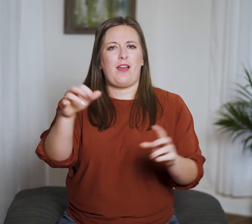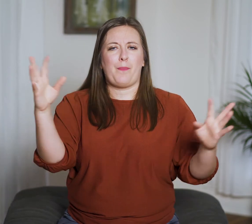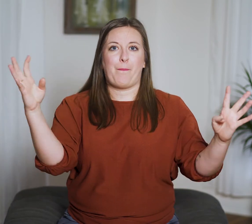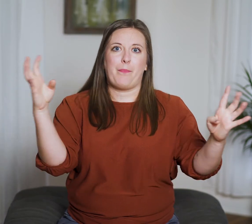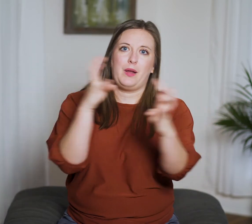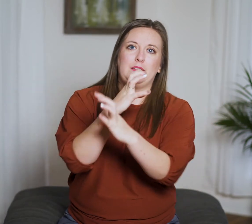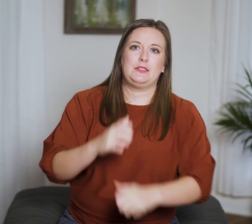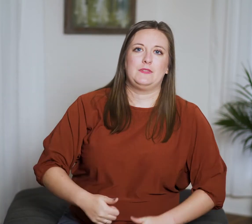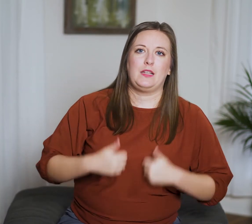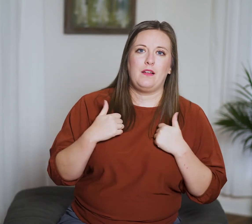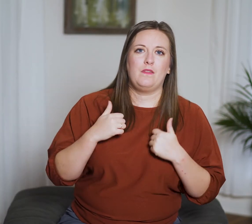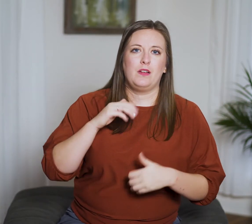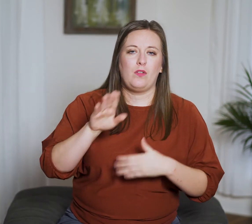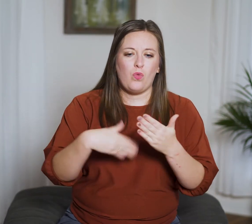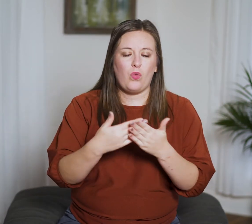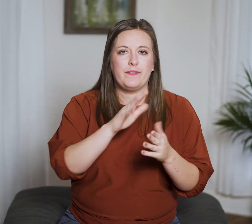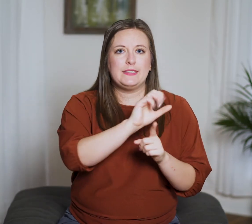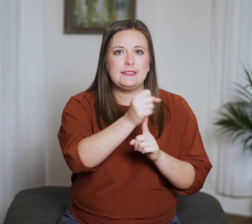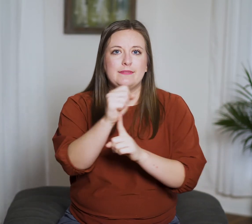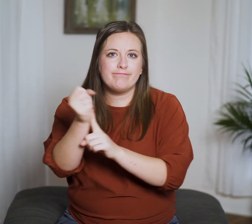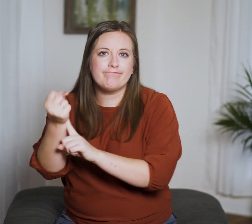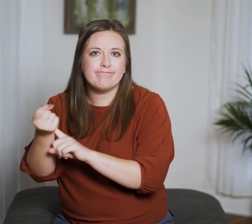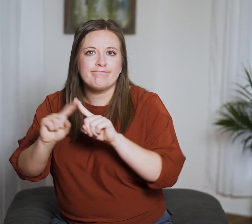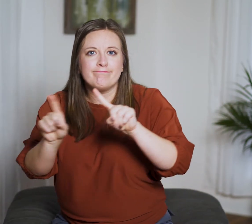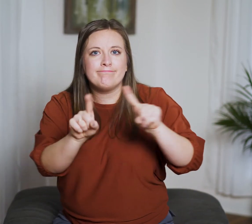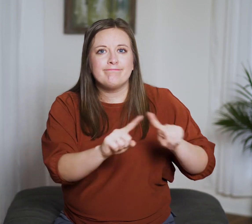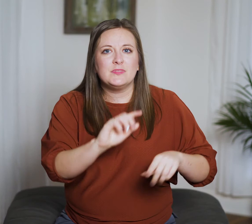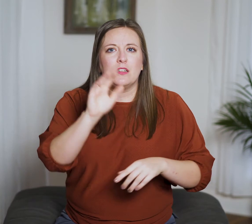the complexity of life and all its seasons.